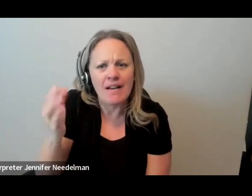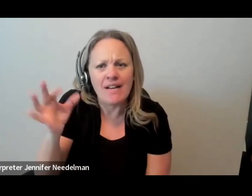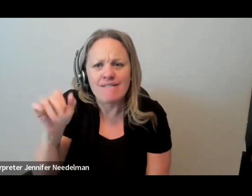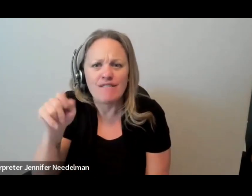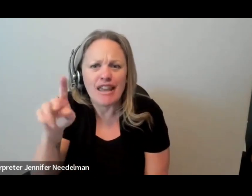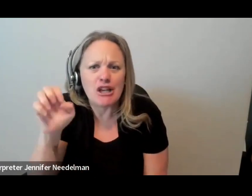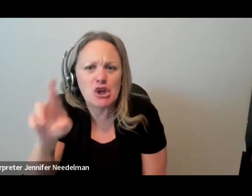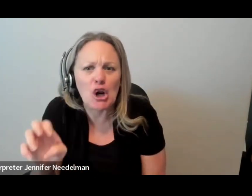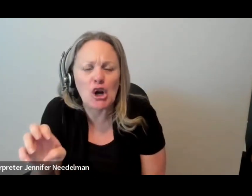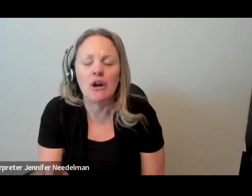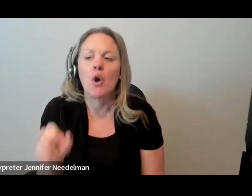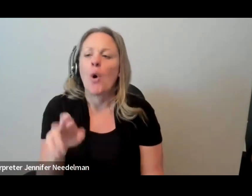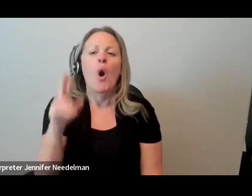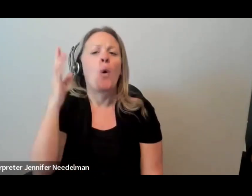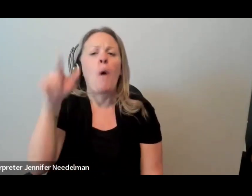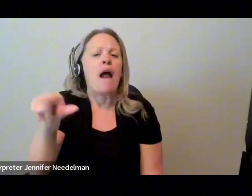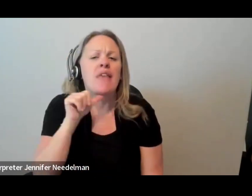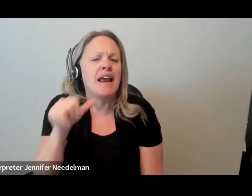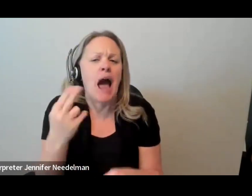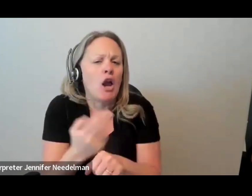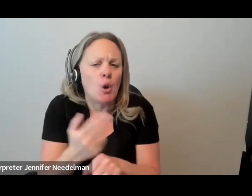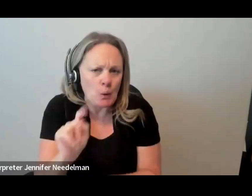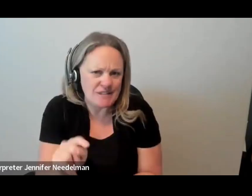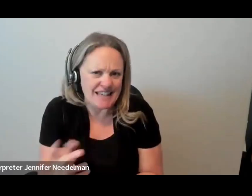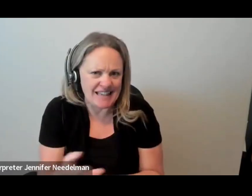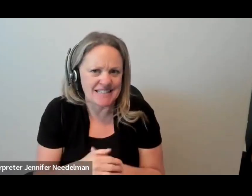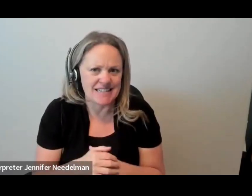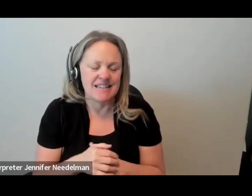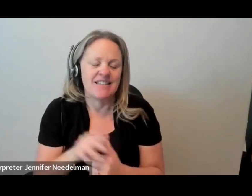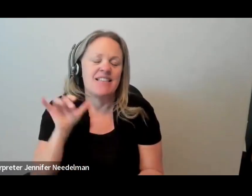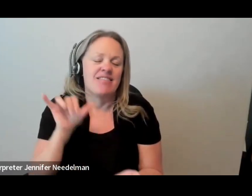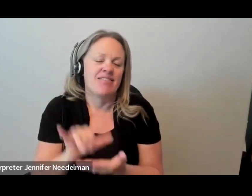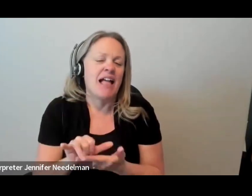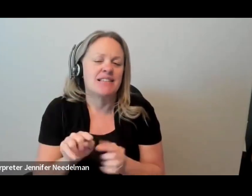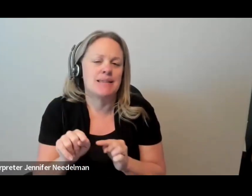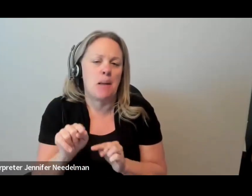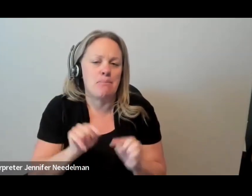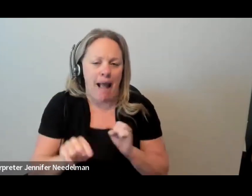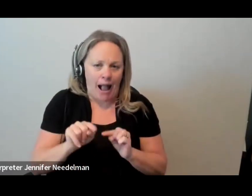because it's not solving a problem that they have? I think those are the back to basics that are gonna start